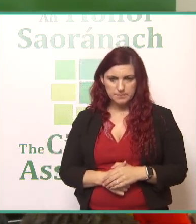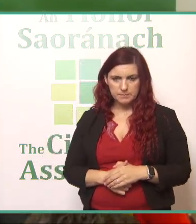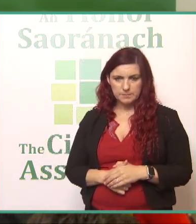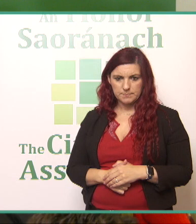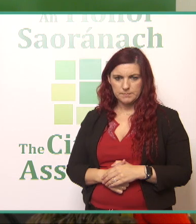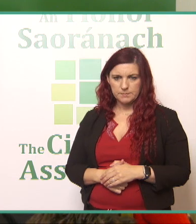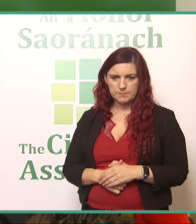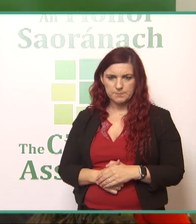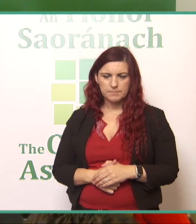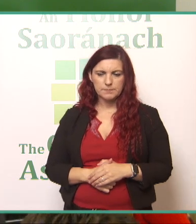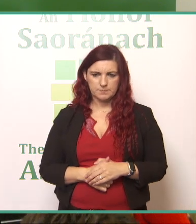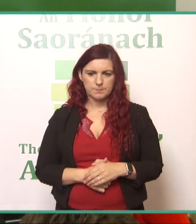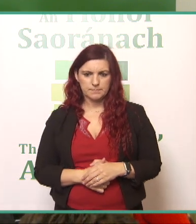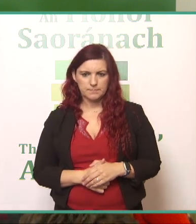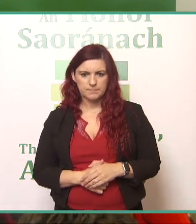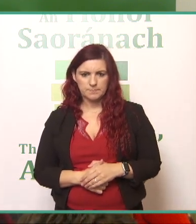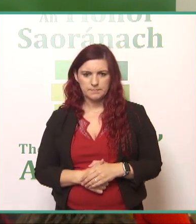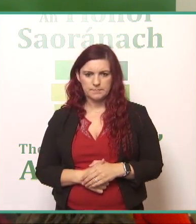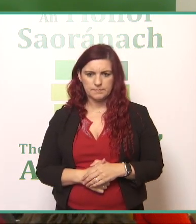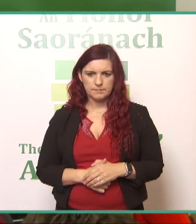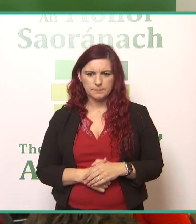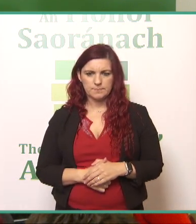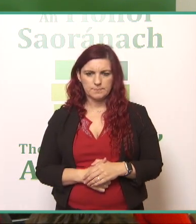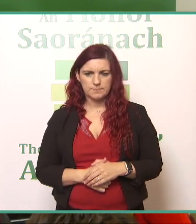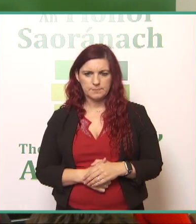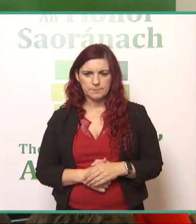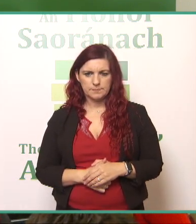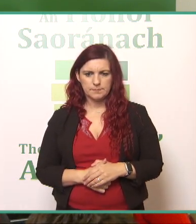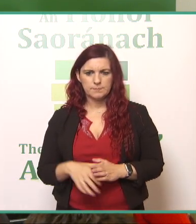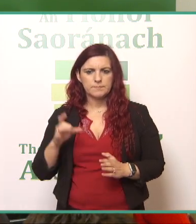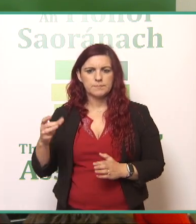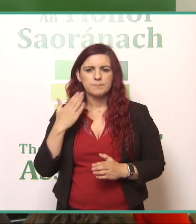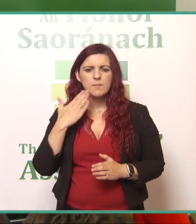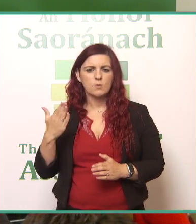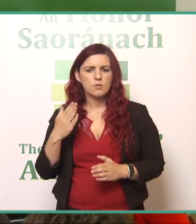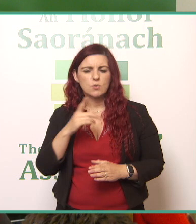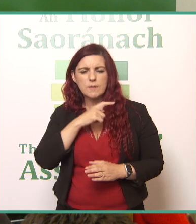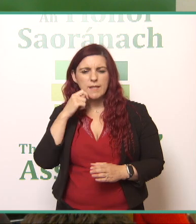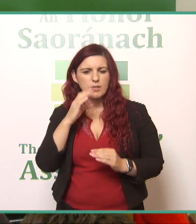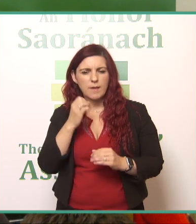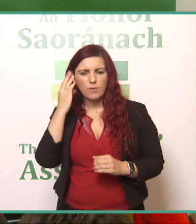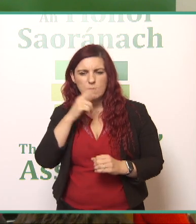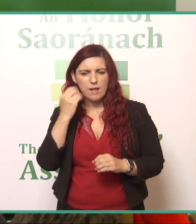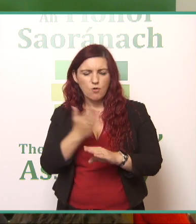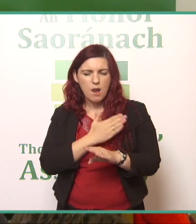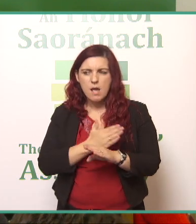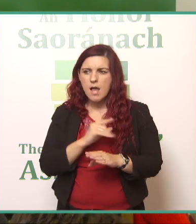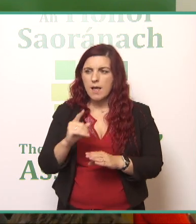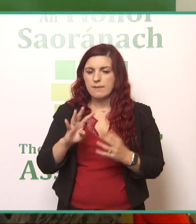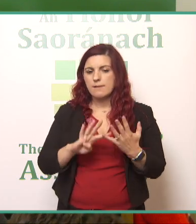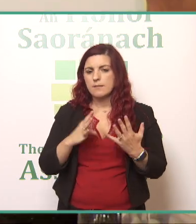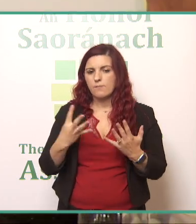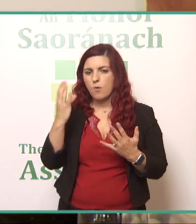yeah okay thank you um first of all just to say something I didn't say like 94 of turf Cutters